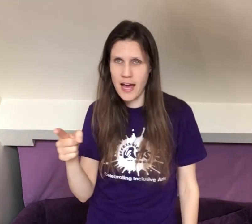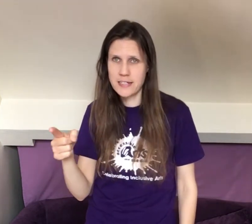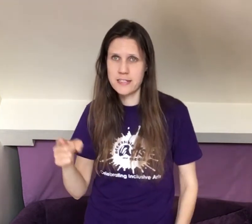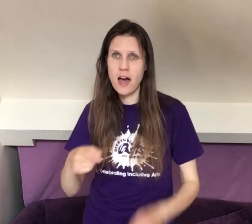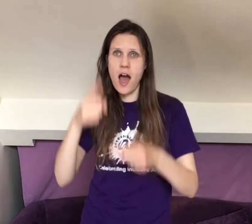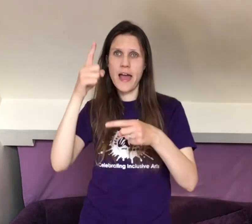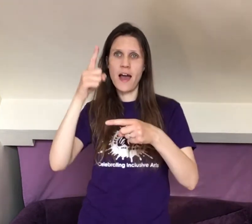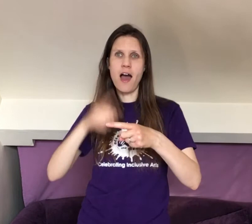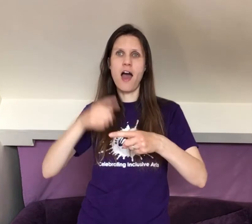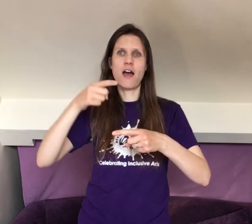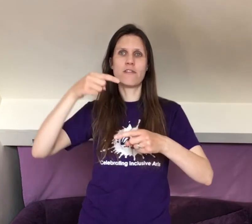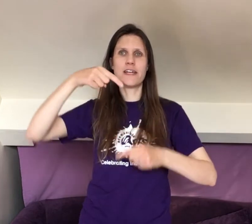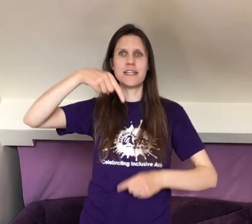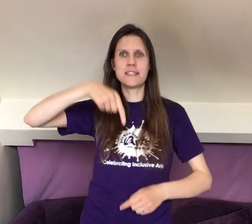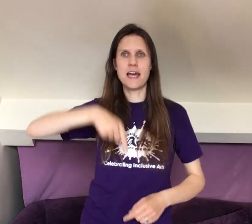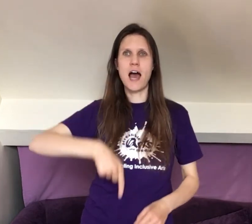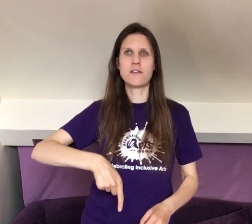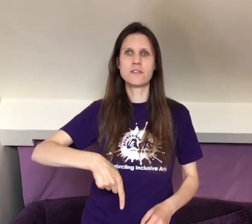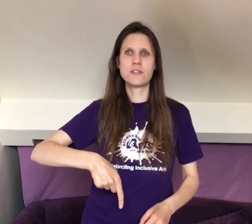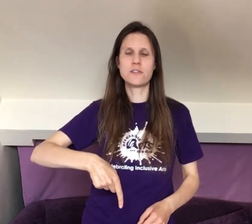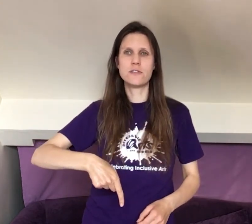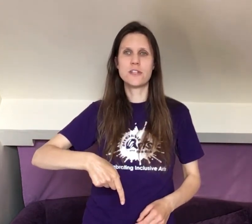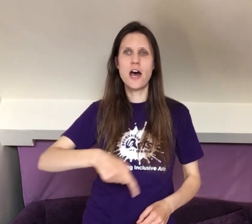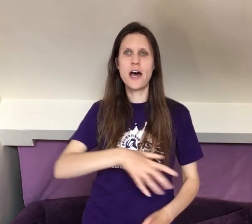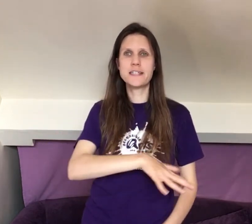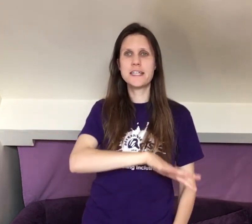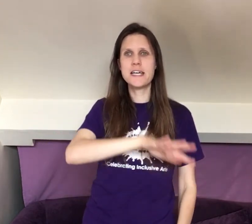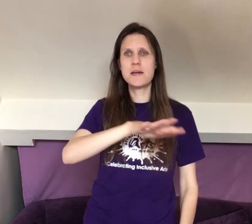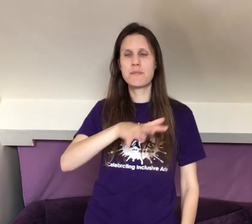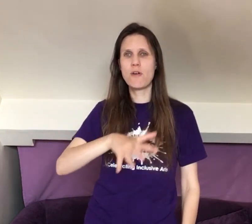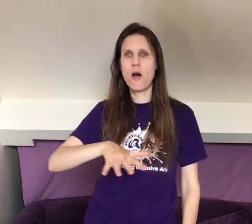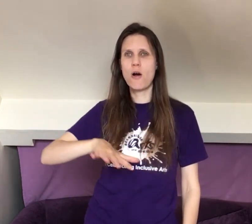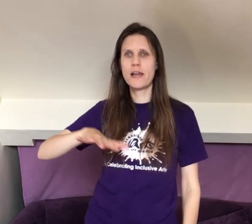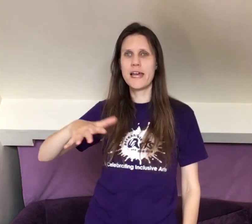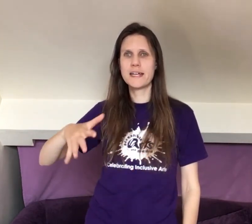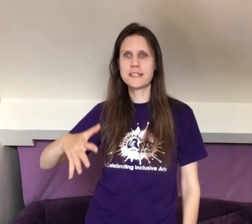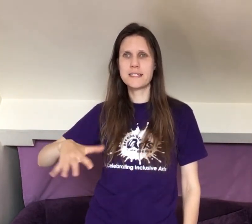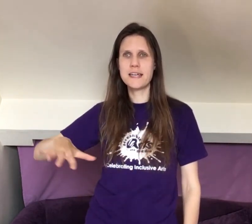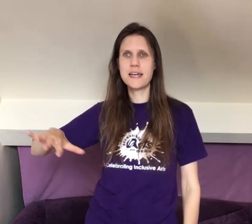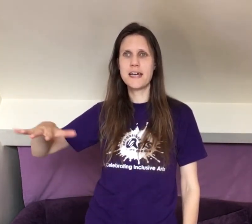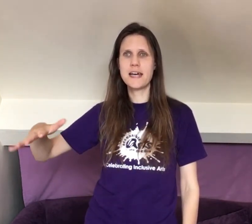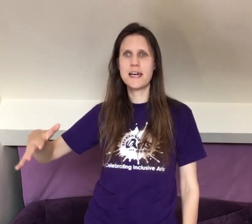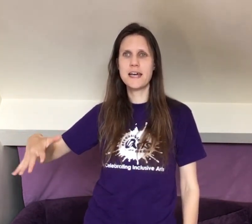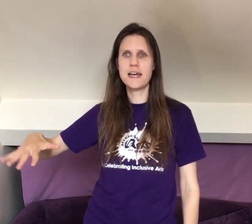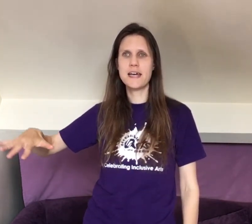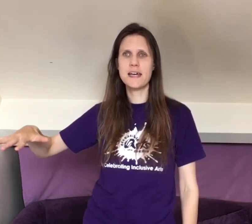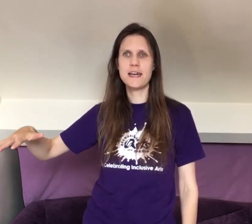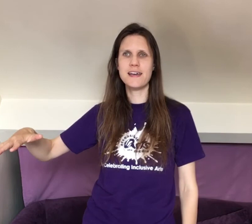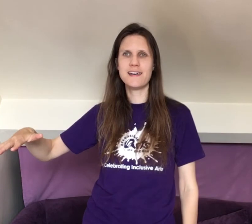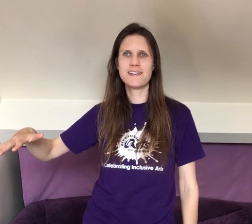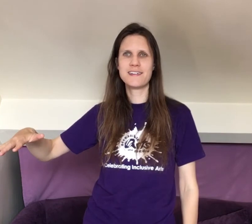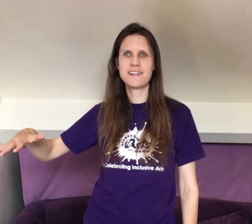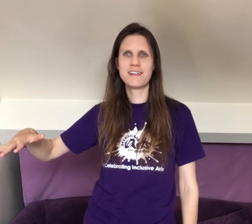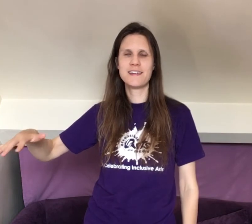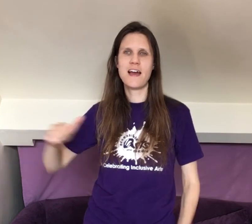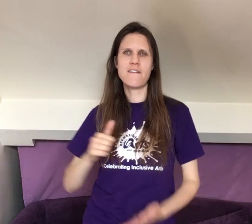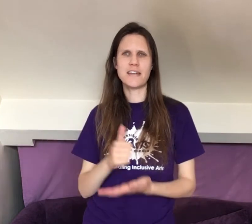And I hurried down to the deep rolling sea.